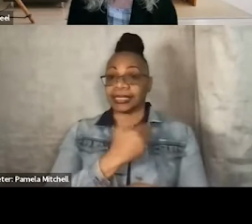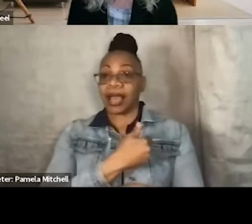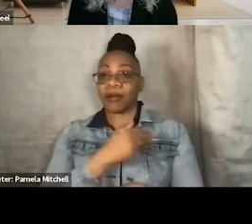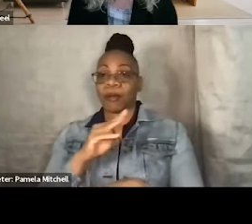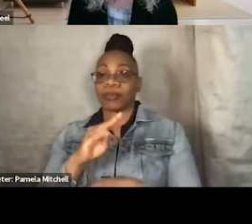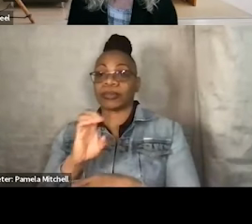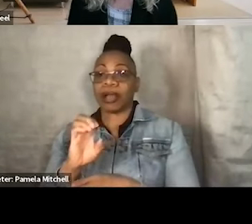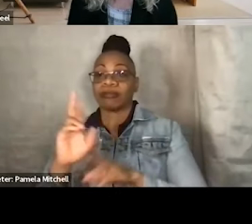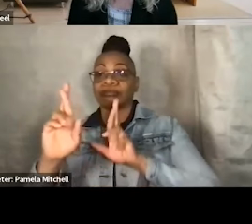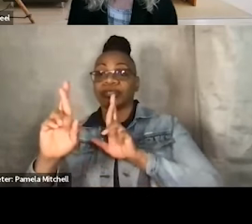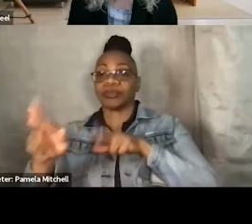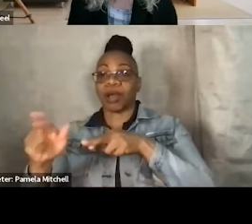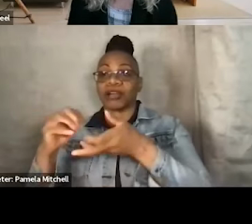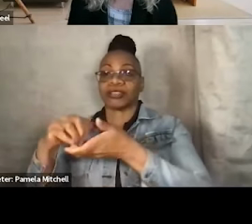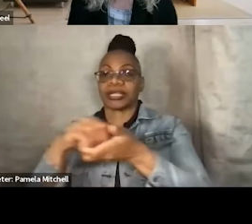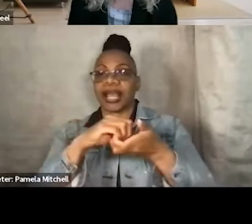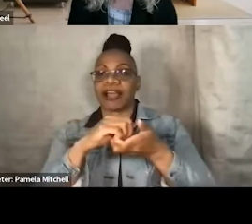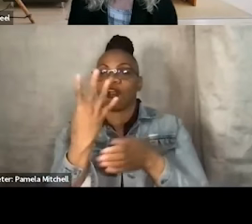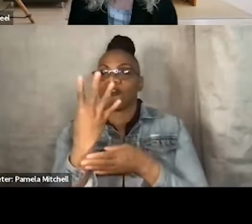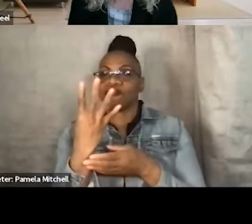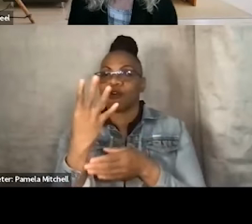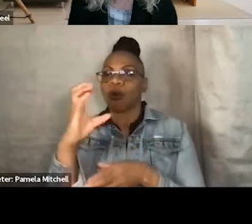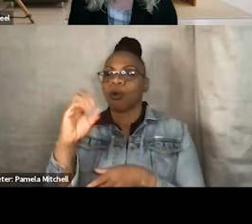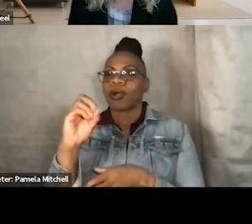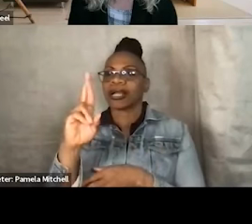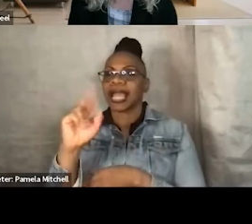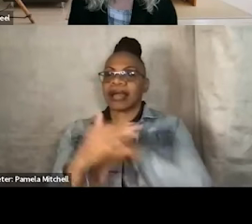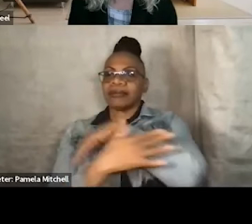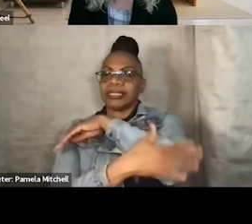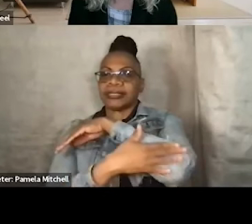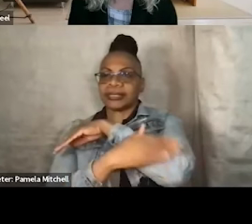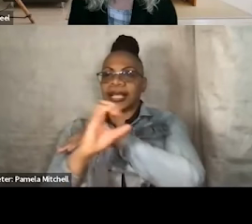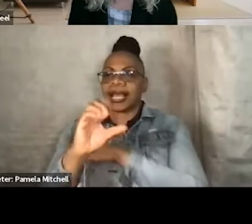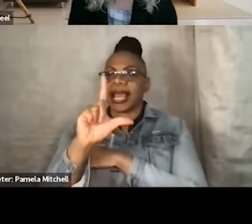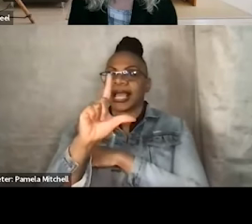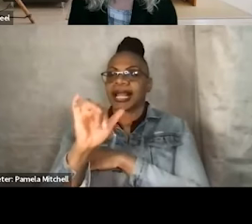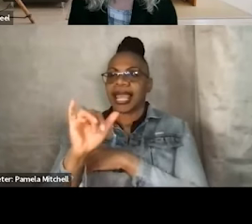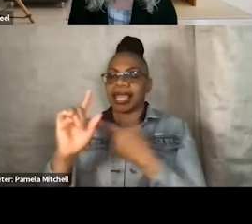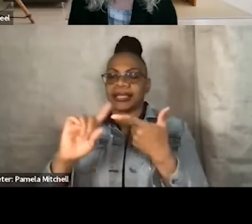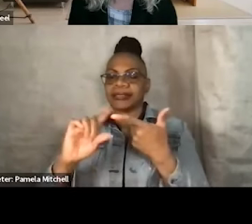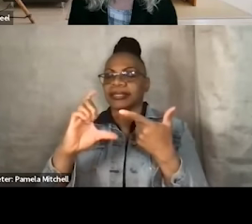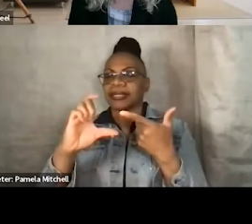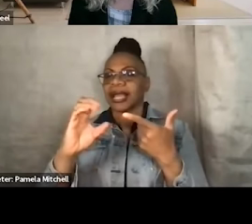is focused on four counties in Missouri, Clay, Platte, Ray, and Jackson Counties.